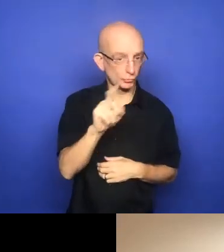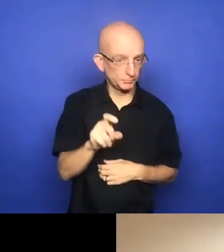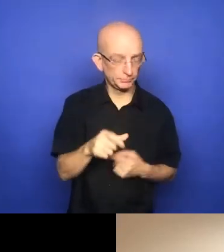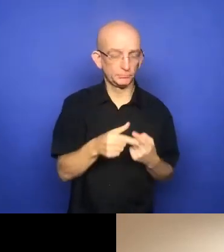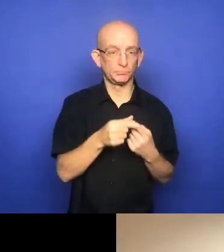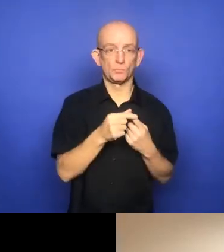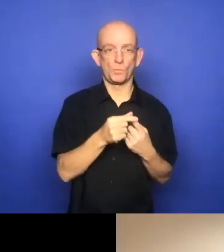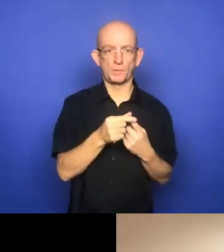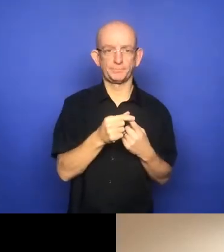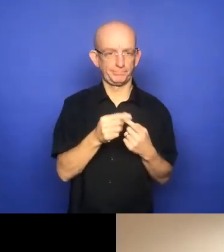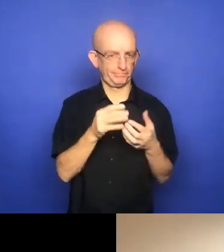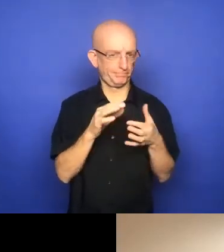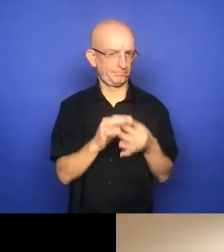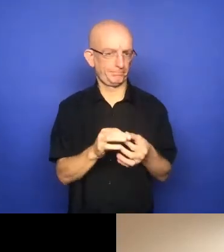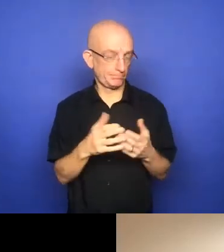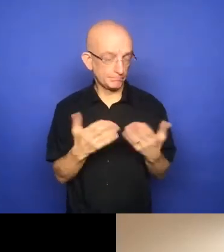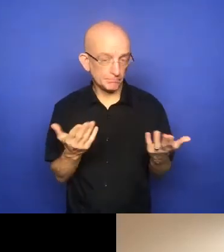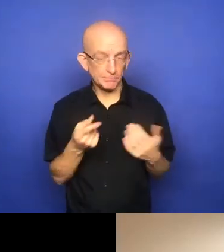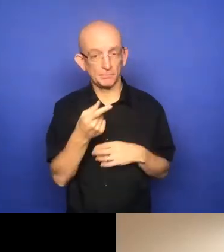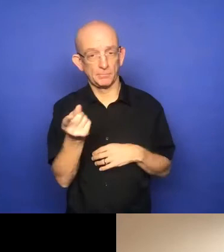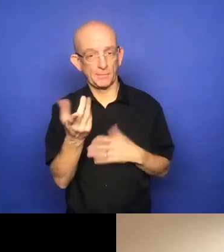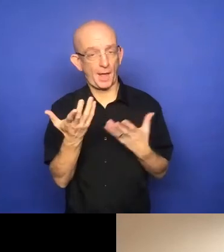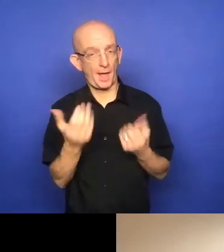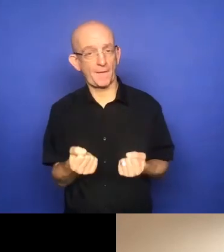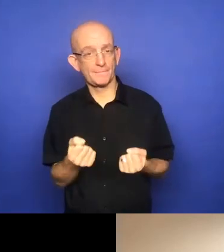we have two questions. The first one is related